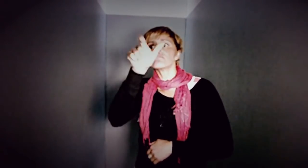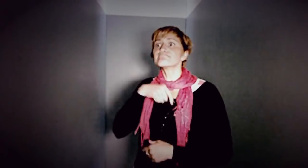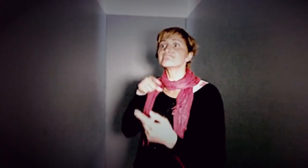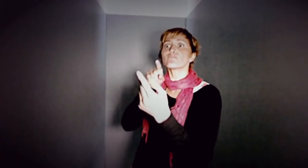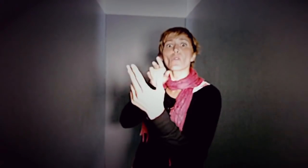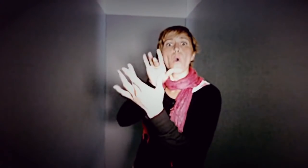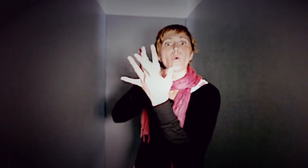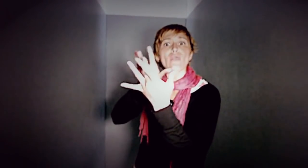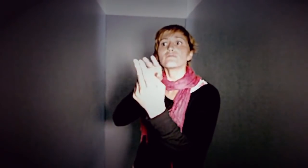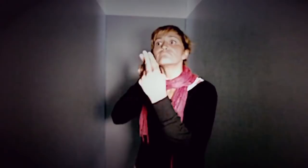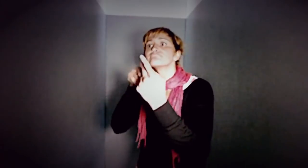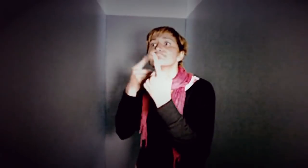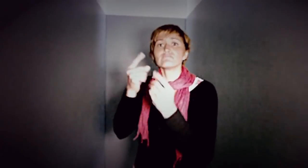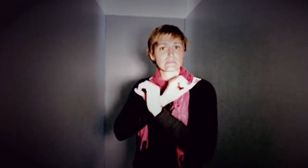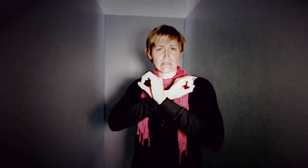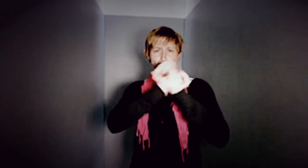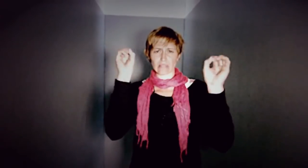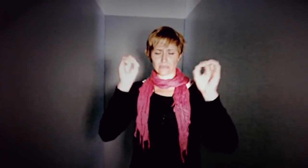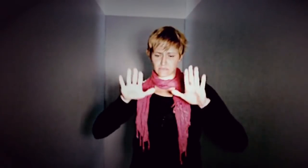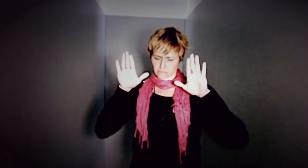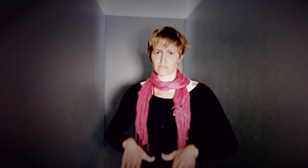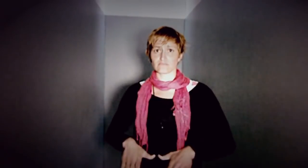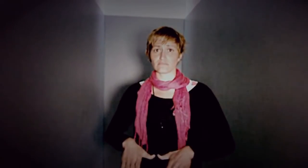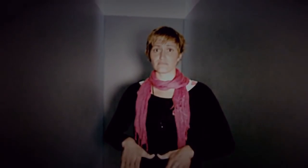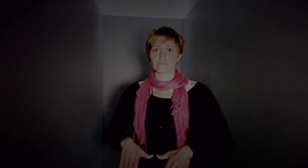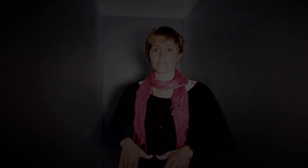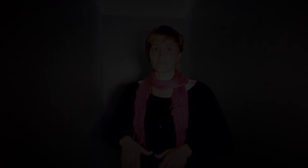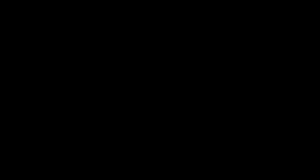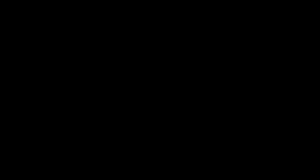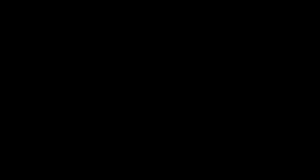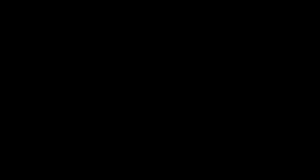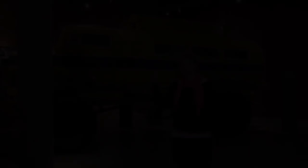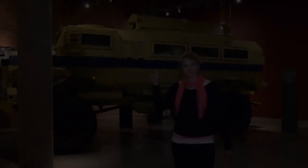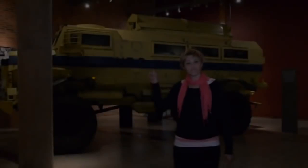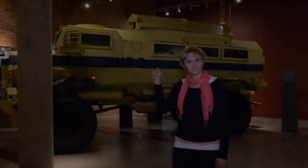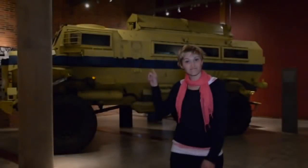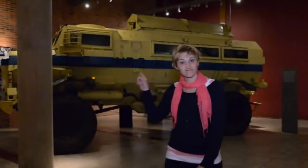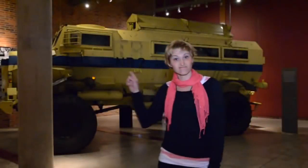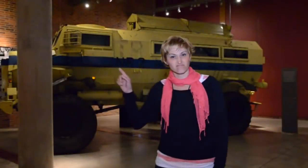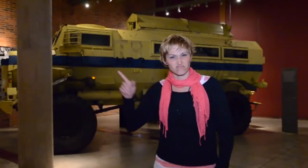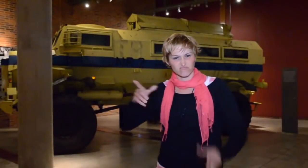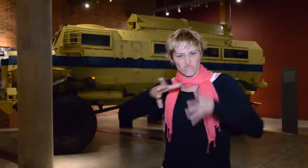in the cell and contact with other people was forbidden.